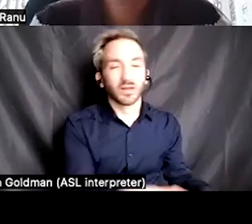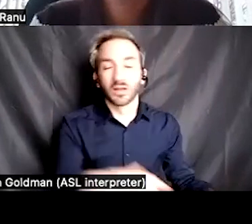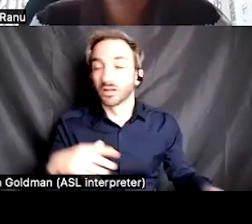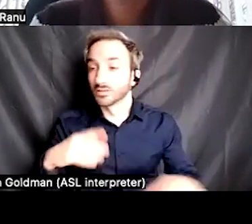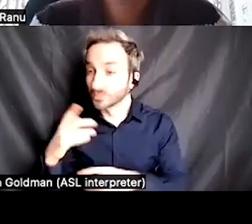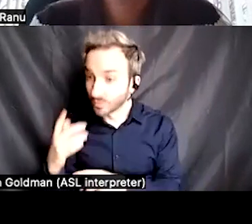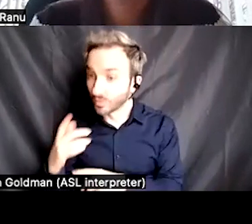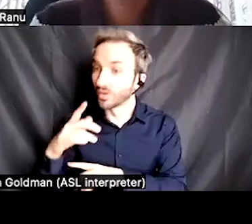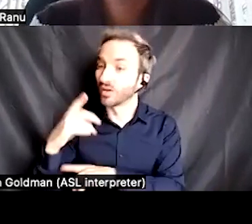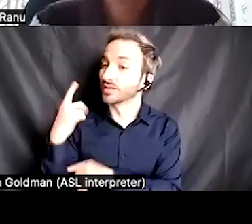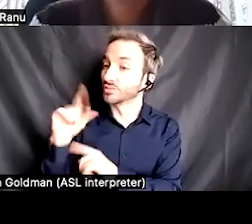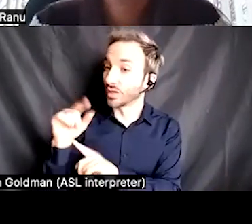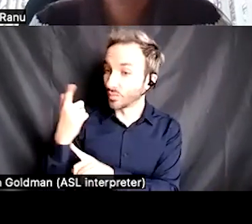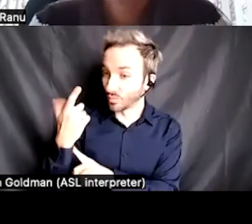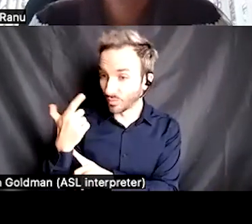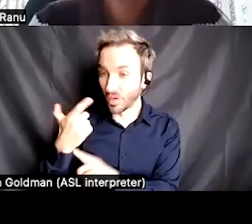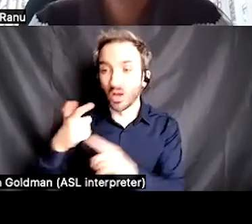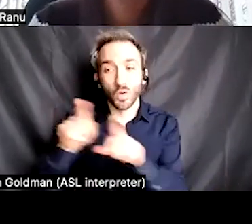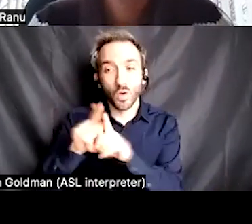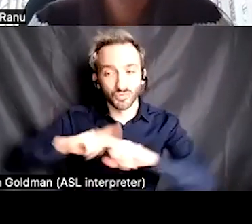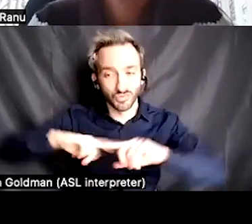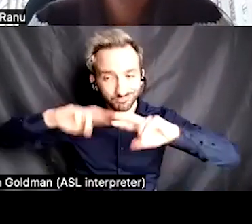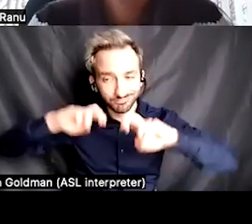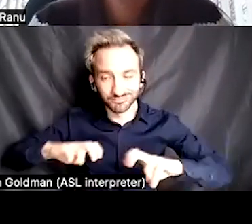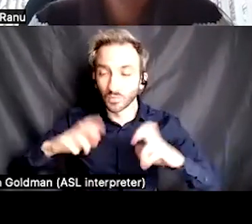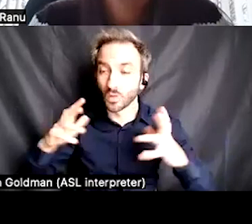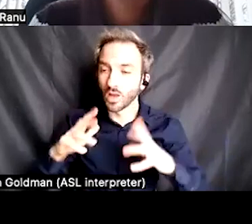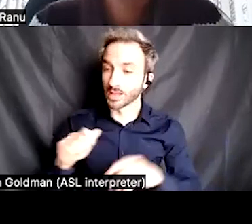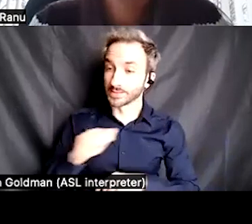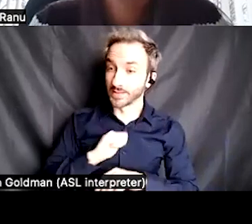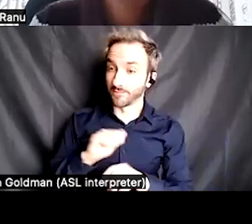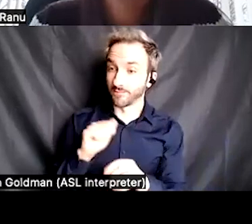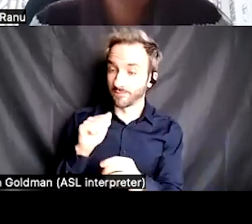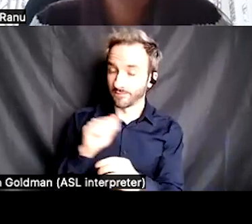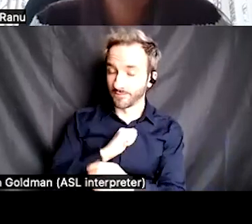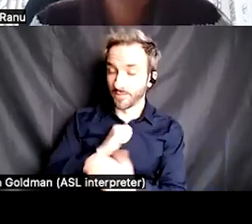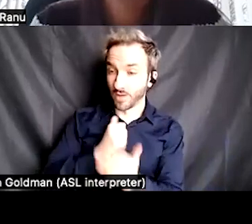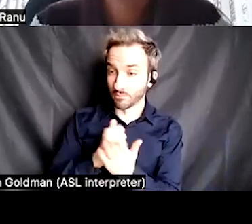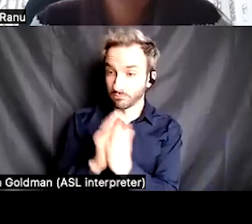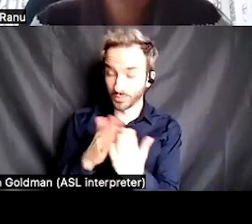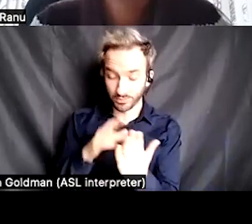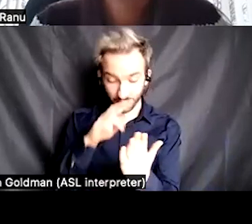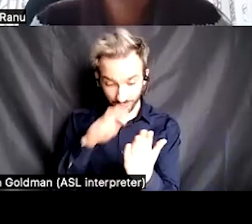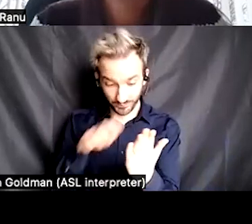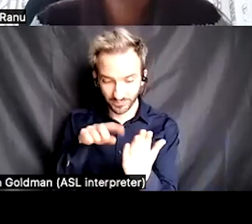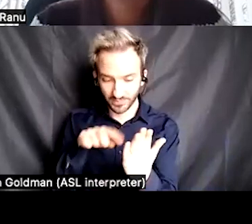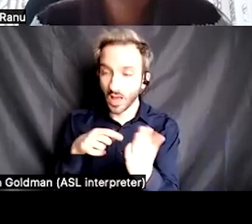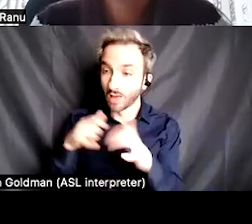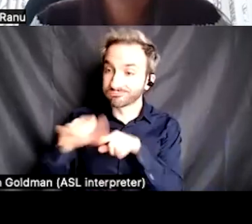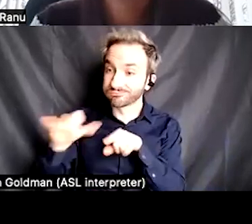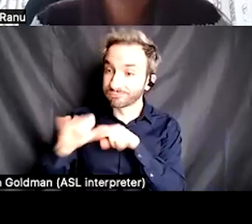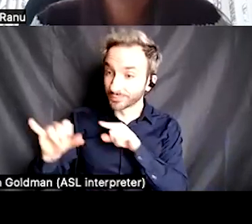So, in 2018, 14% of self-help titles had swear words in the title, and they accounted for 48%